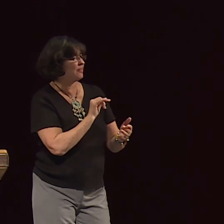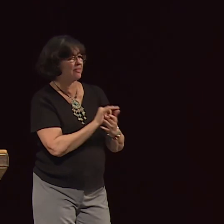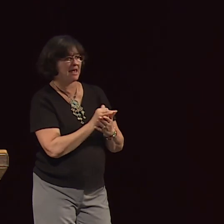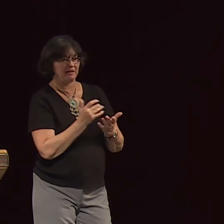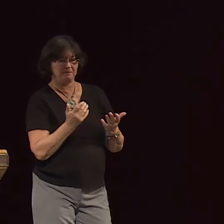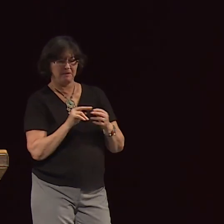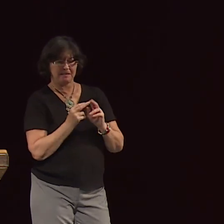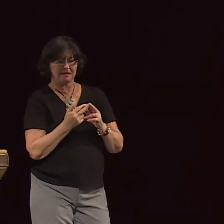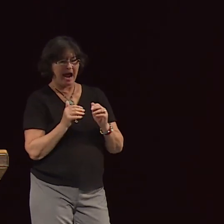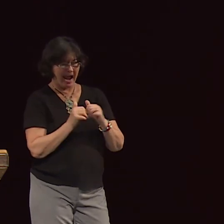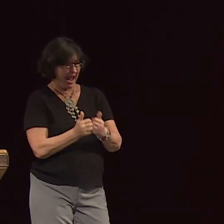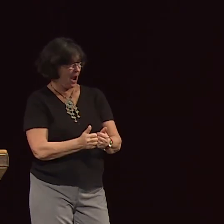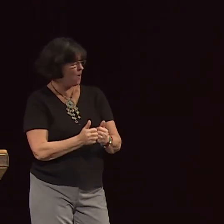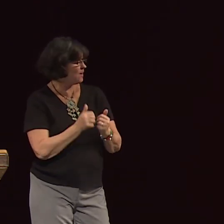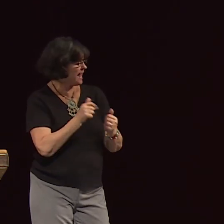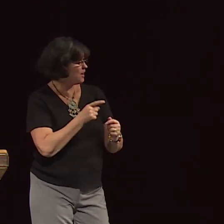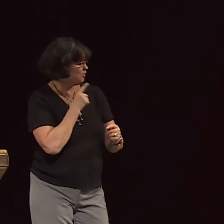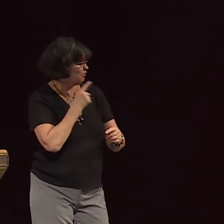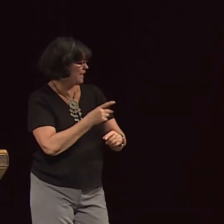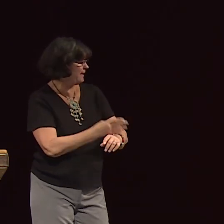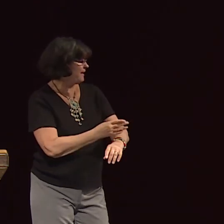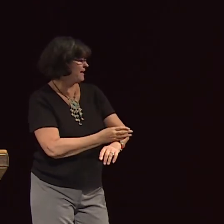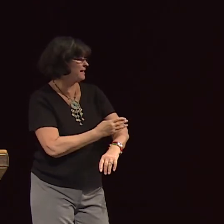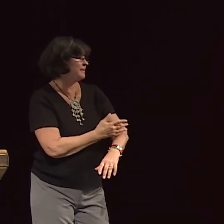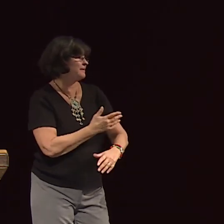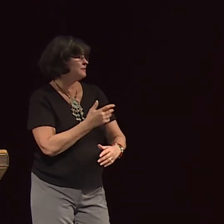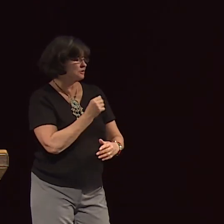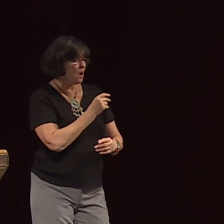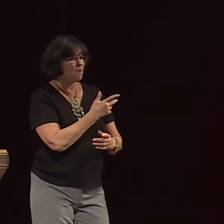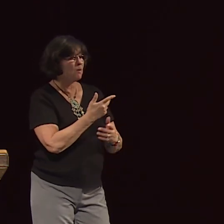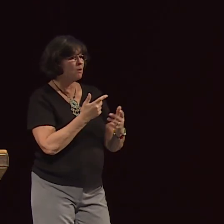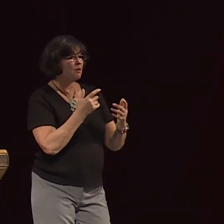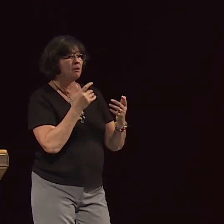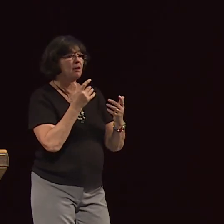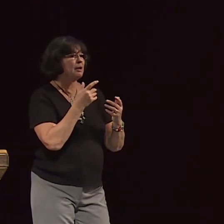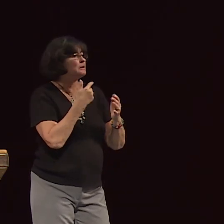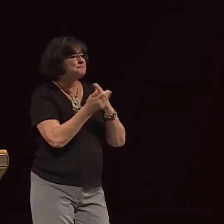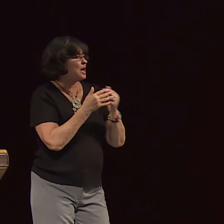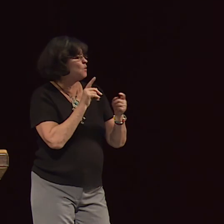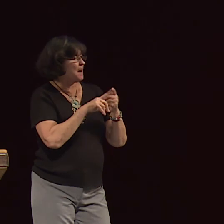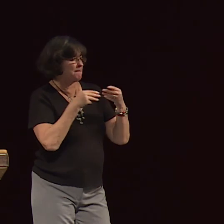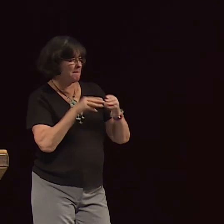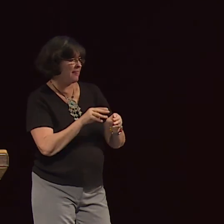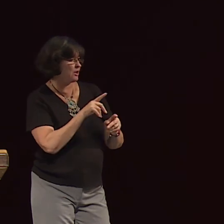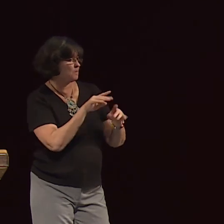to actually learn to adapt that word into their use, and so, um, you're right. Things need to improve.